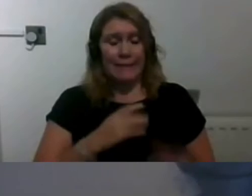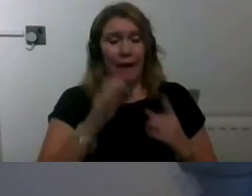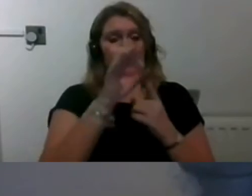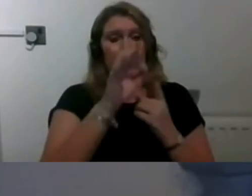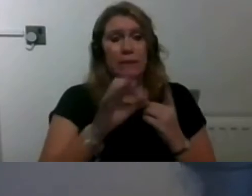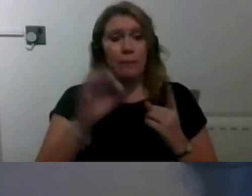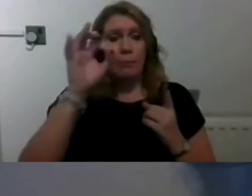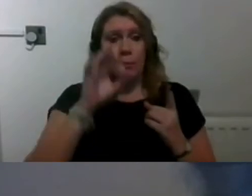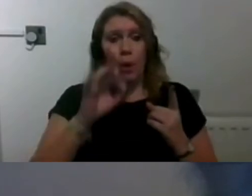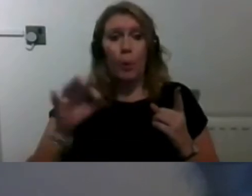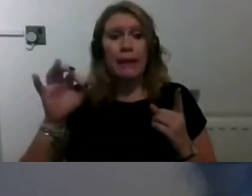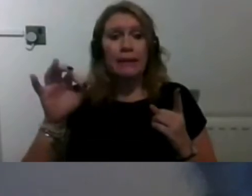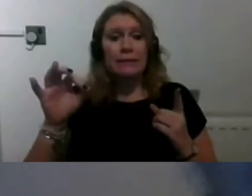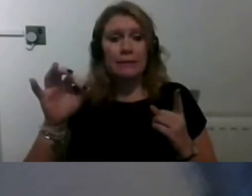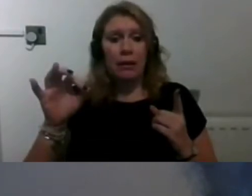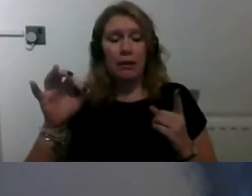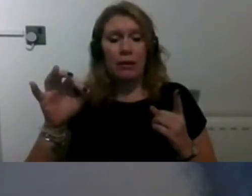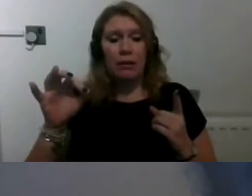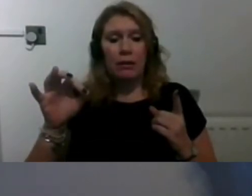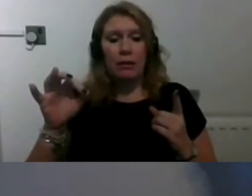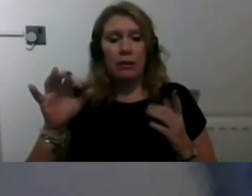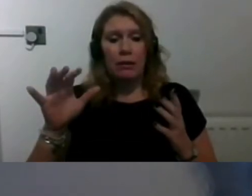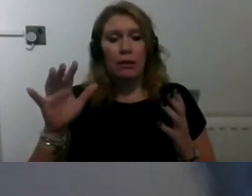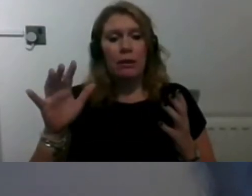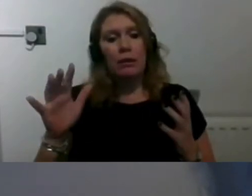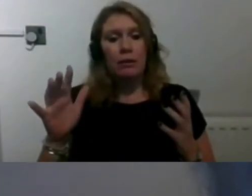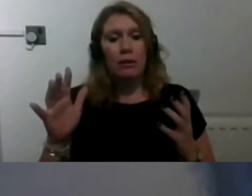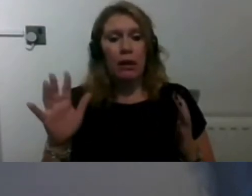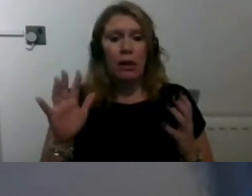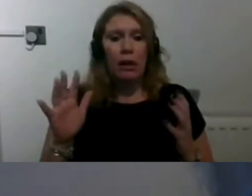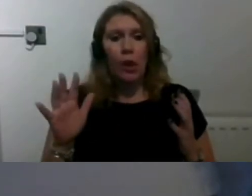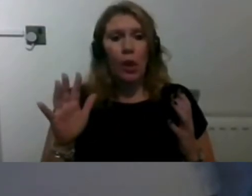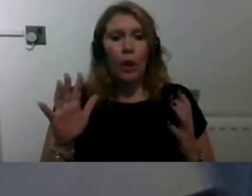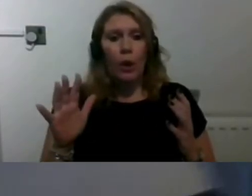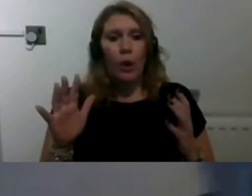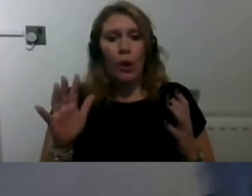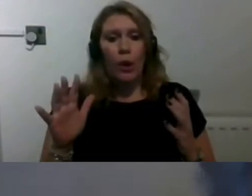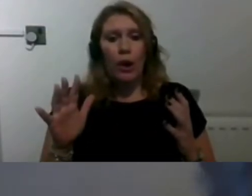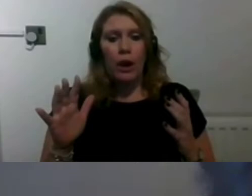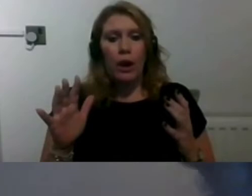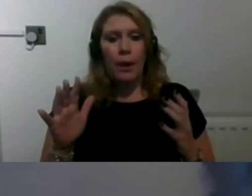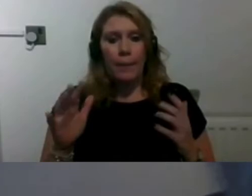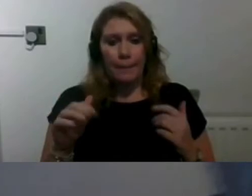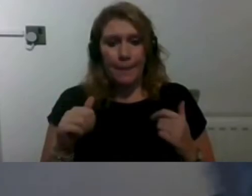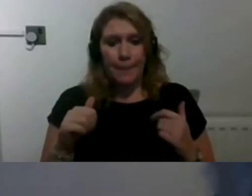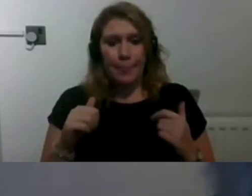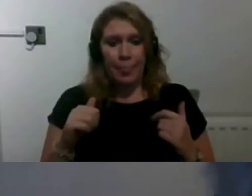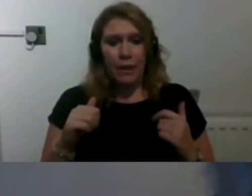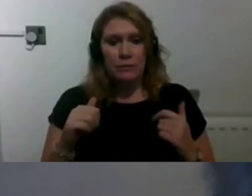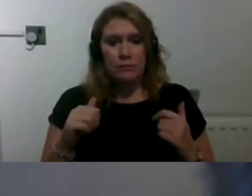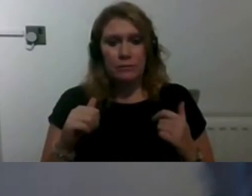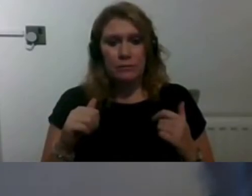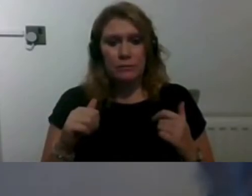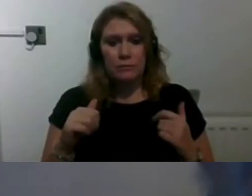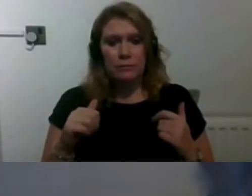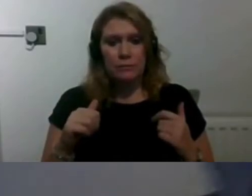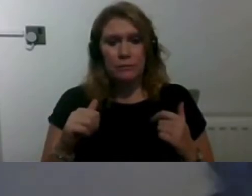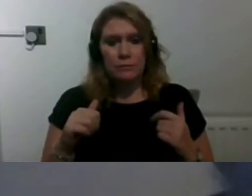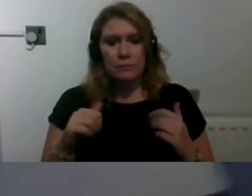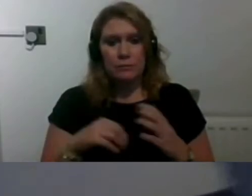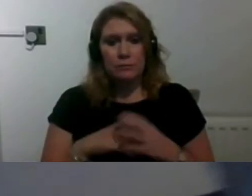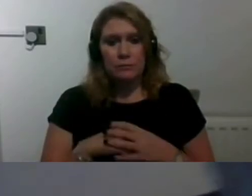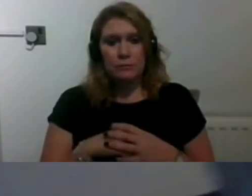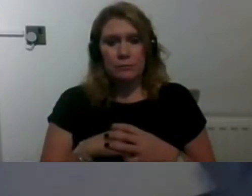somebody who as a poet one of my kind of